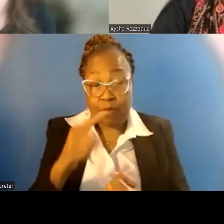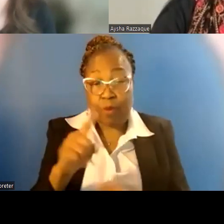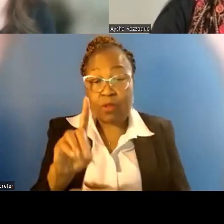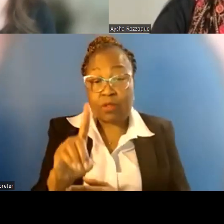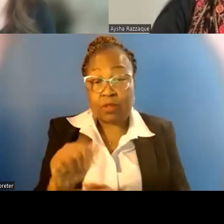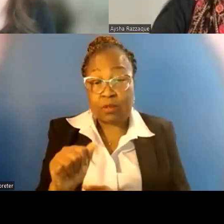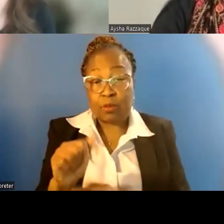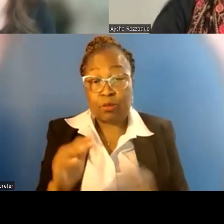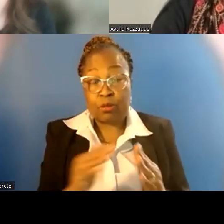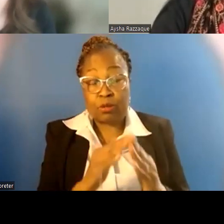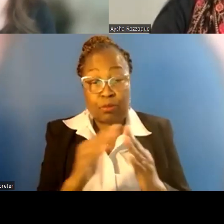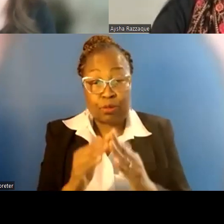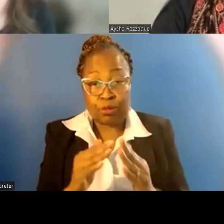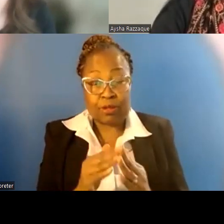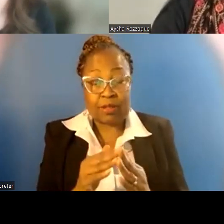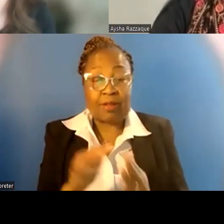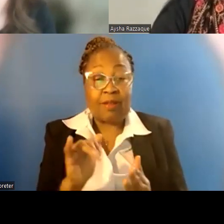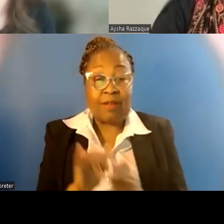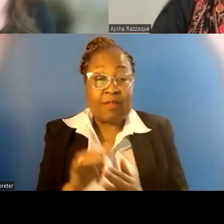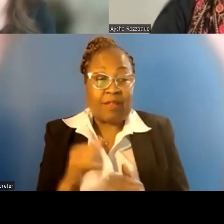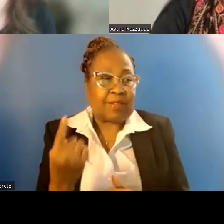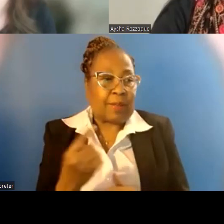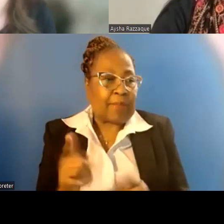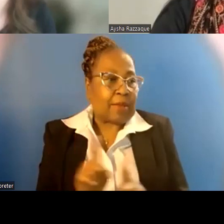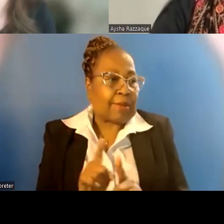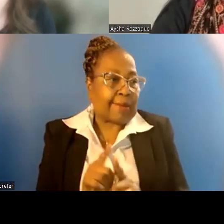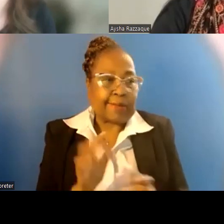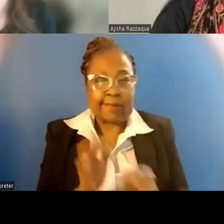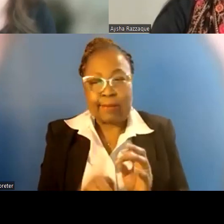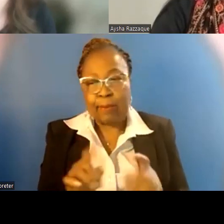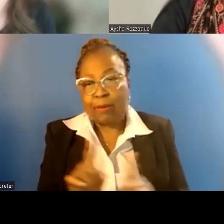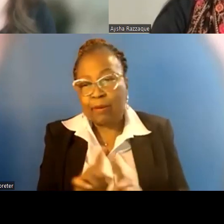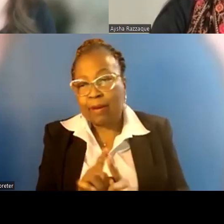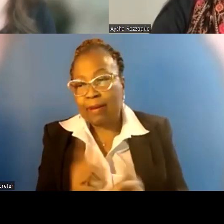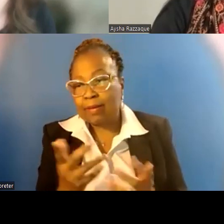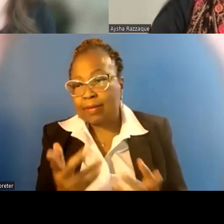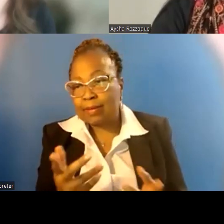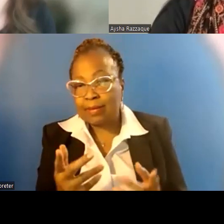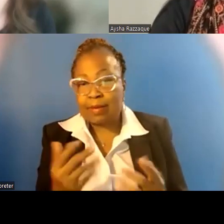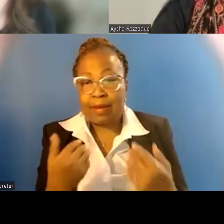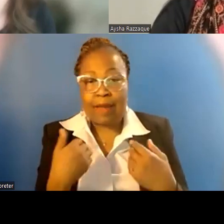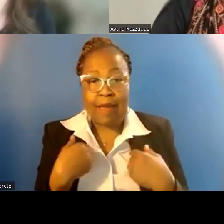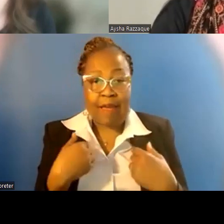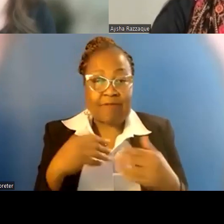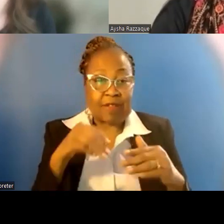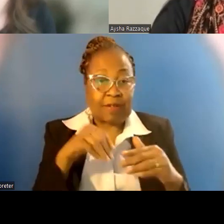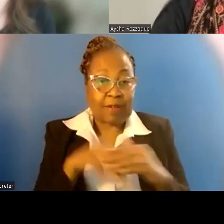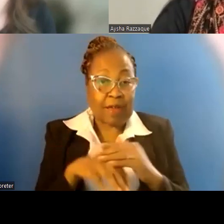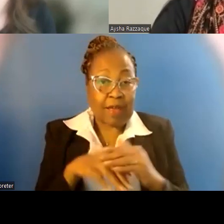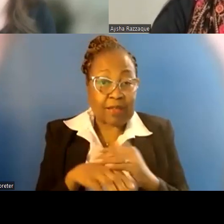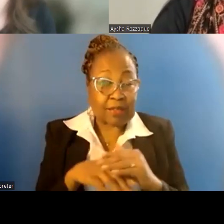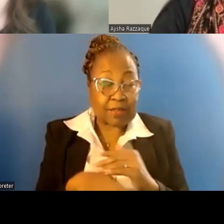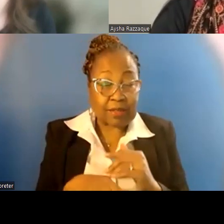And something as simple as having access means to me and have students taking photos with that